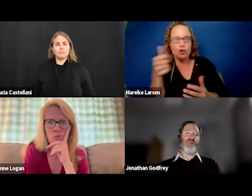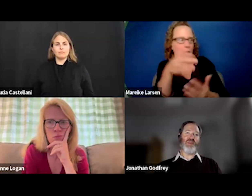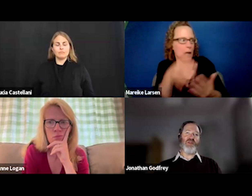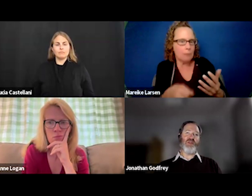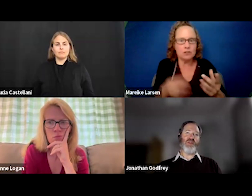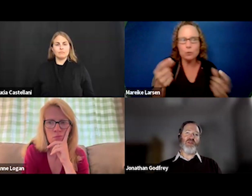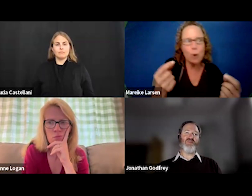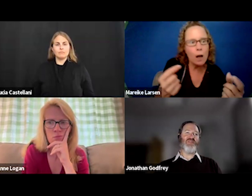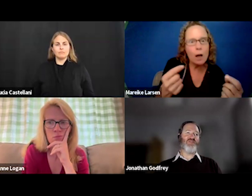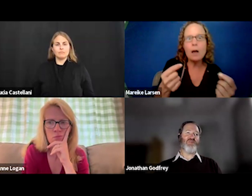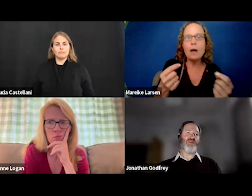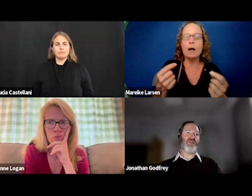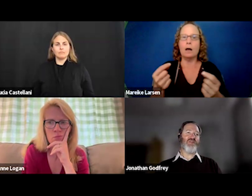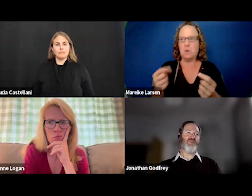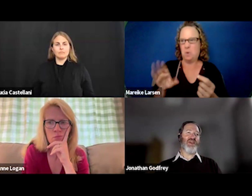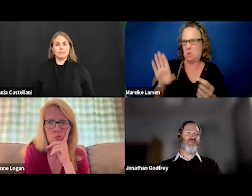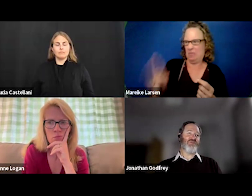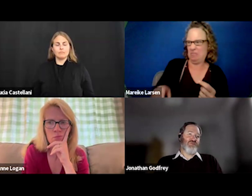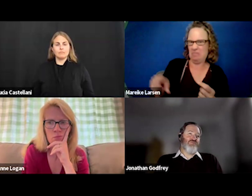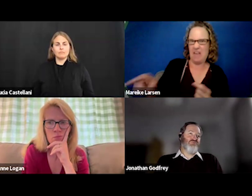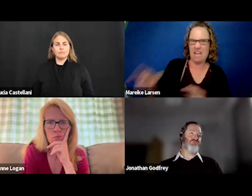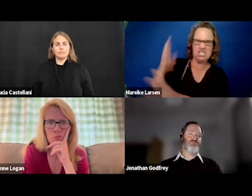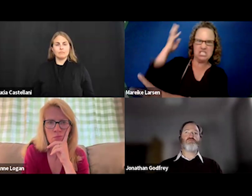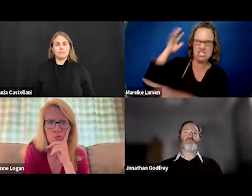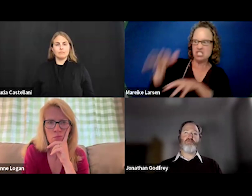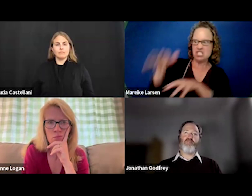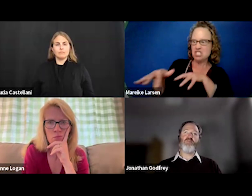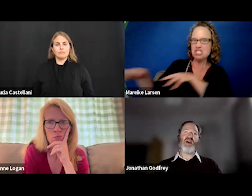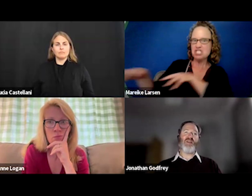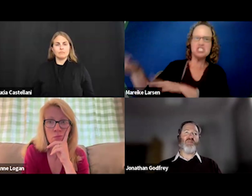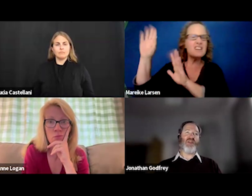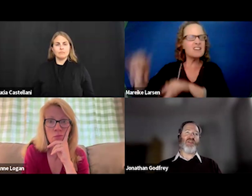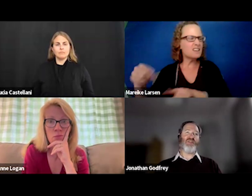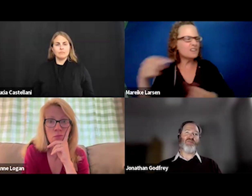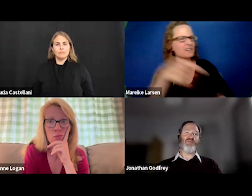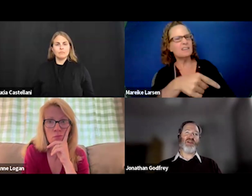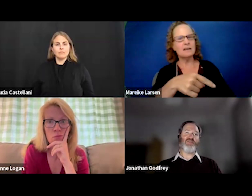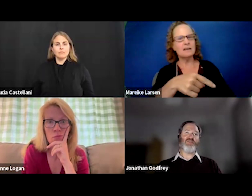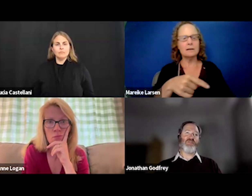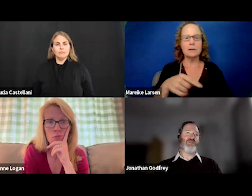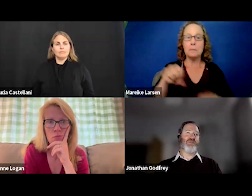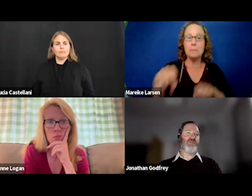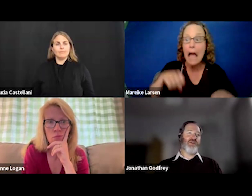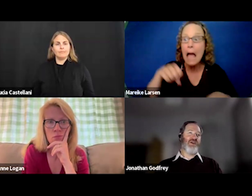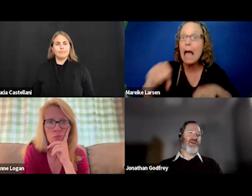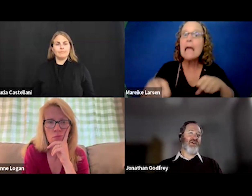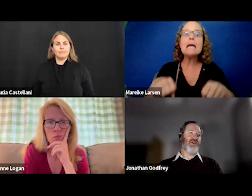Get off at a different bus stop on campus. Park their bike in a different place.